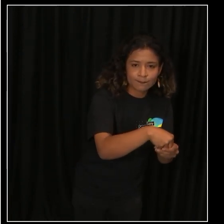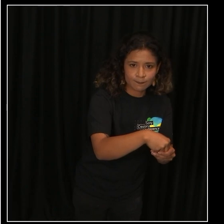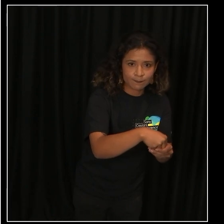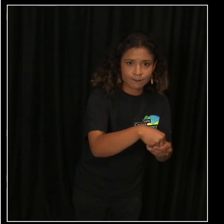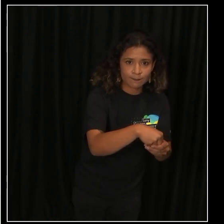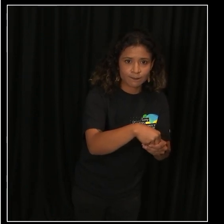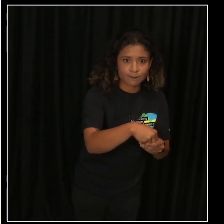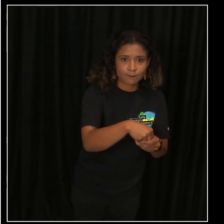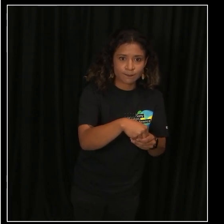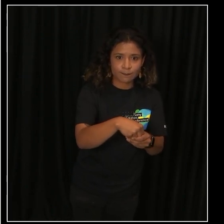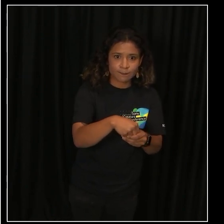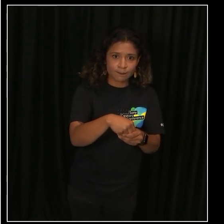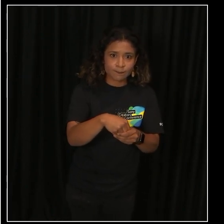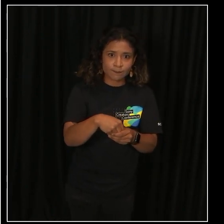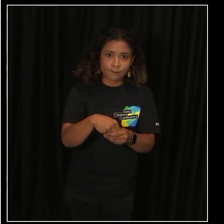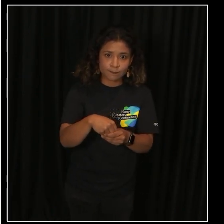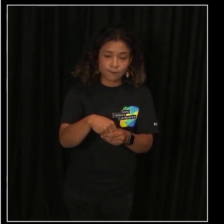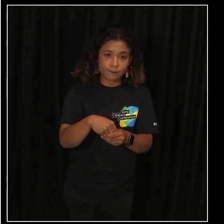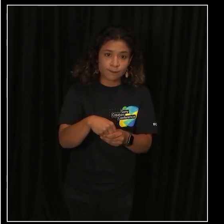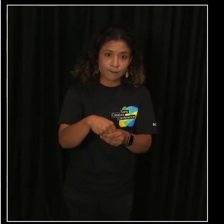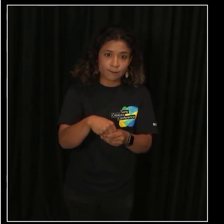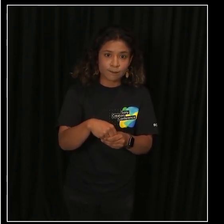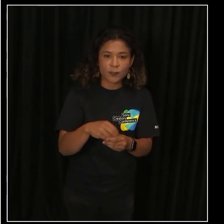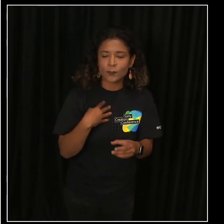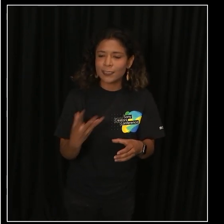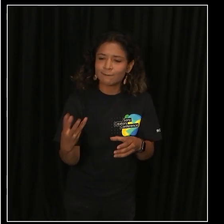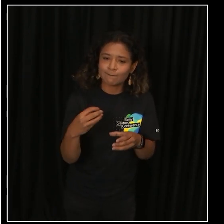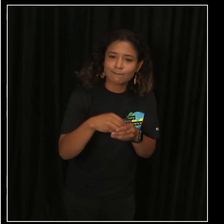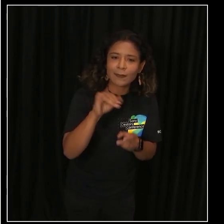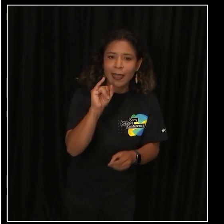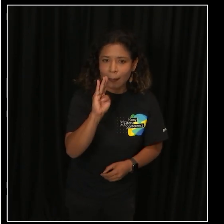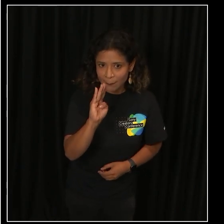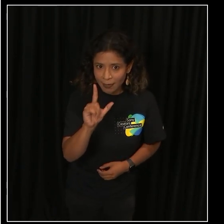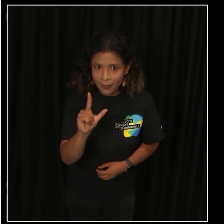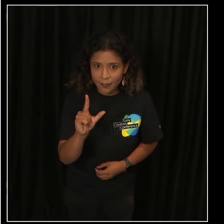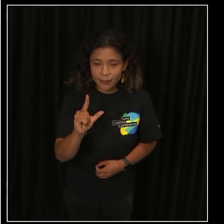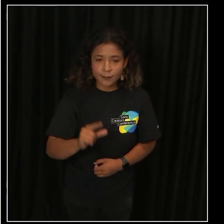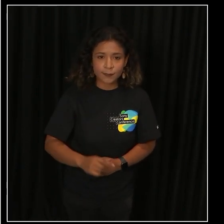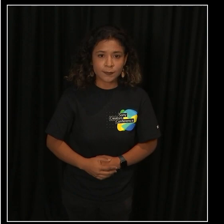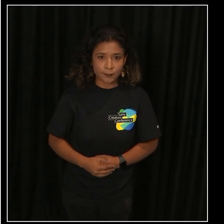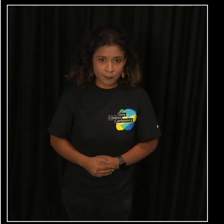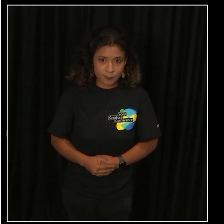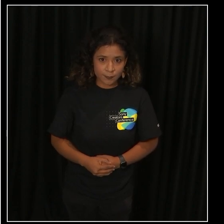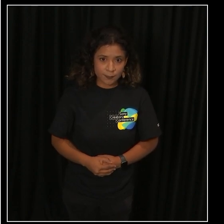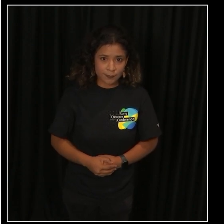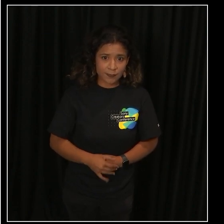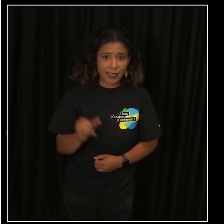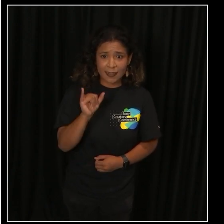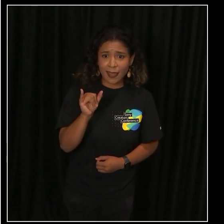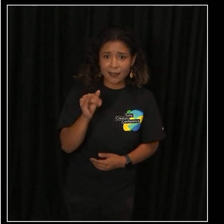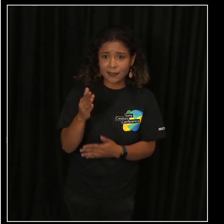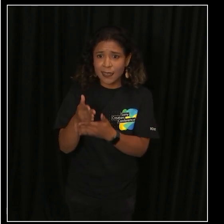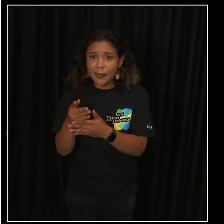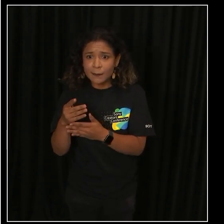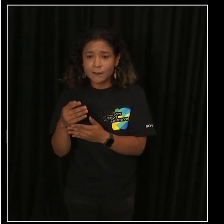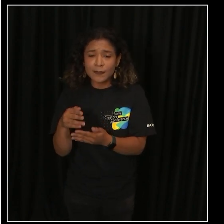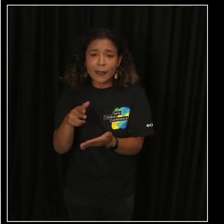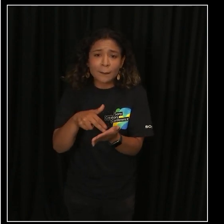While rendering till use complex materials such as car paint and special shaders for road surfaces and grass.